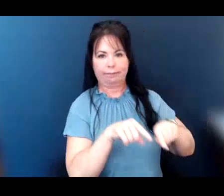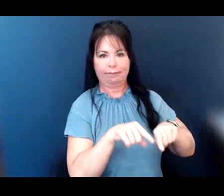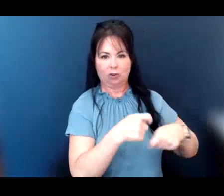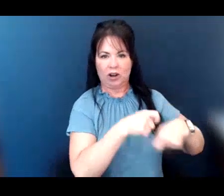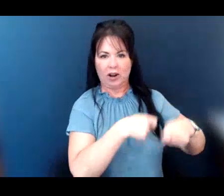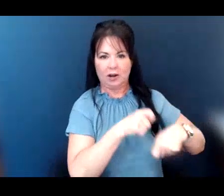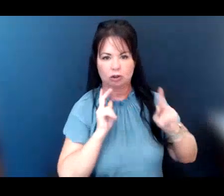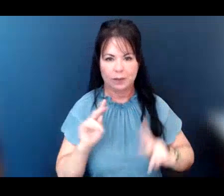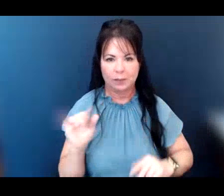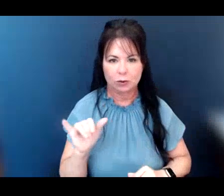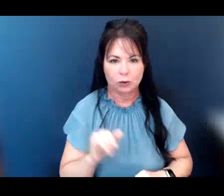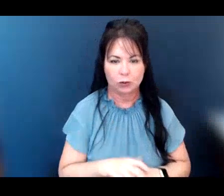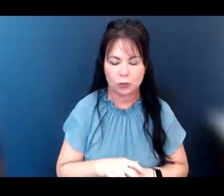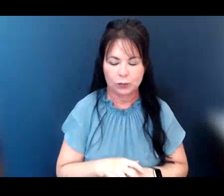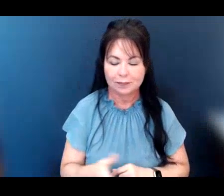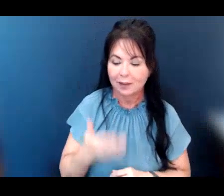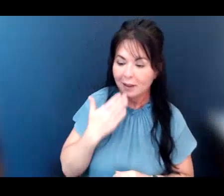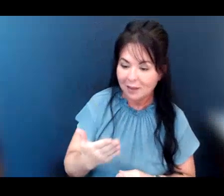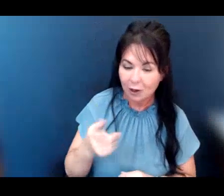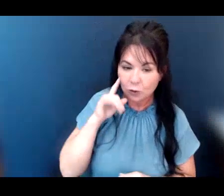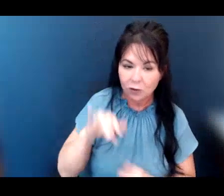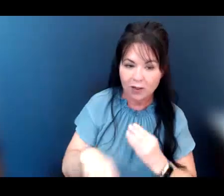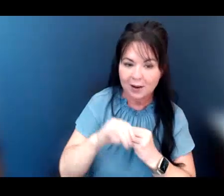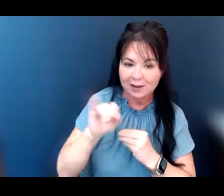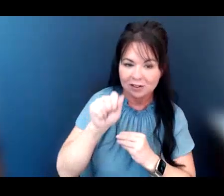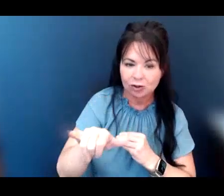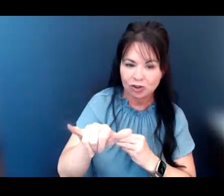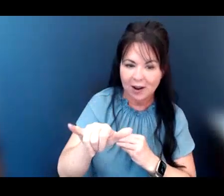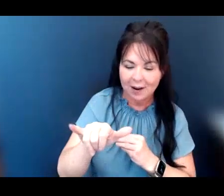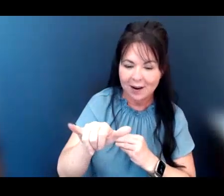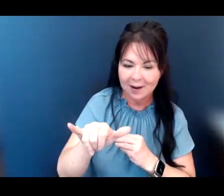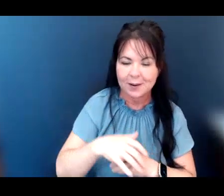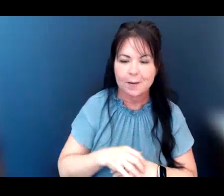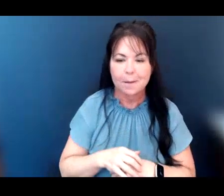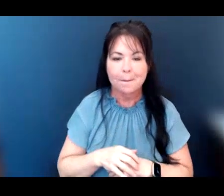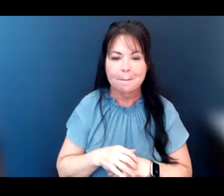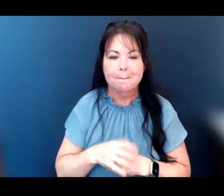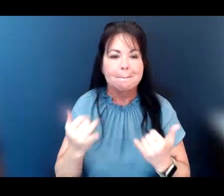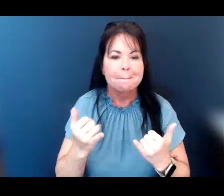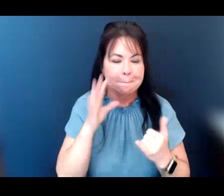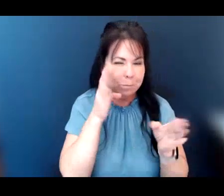That's awesome. I'm going to pivot us really quick to our audience questions for the final part of this meeting.